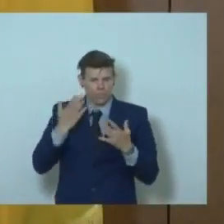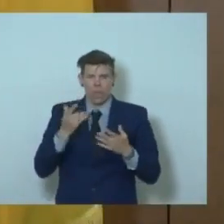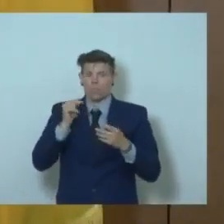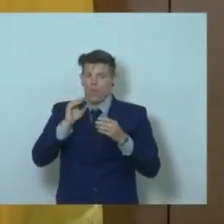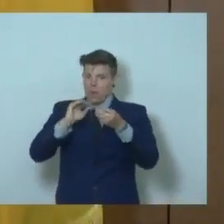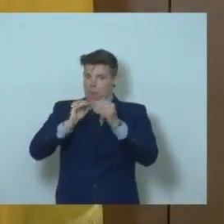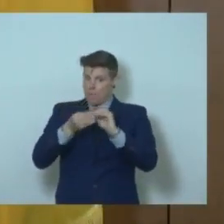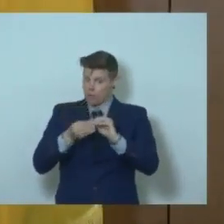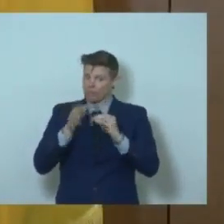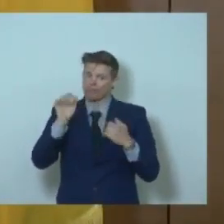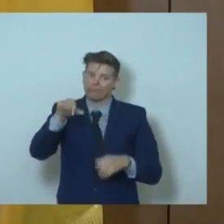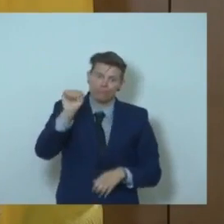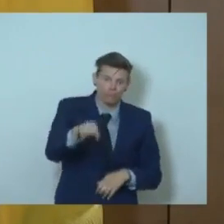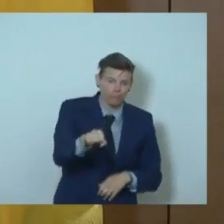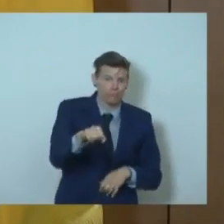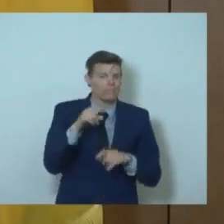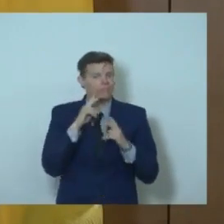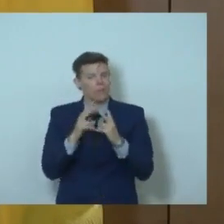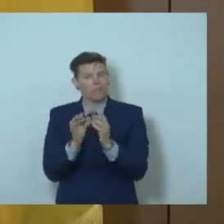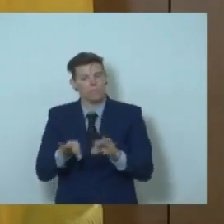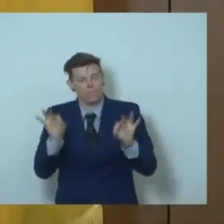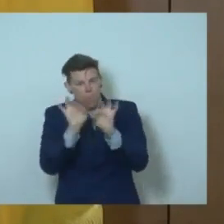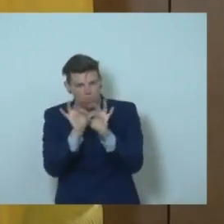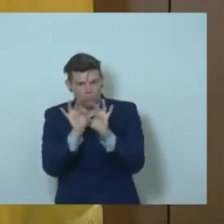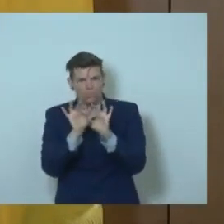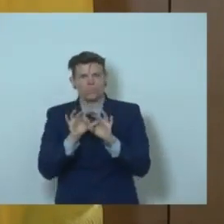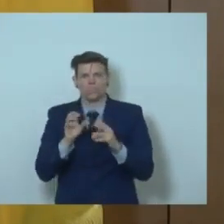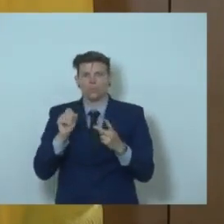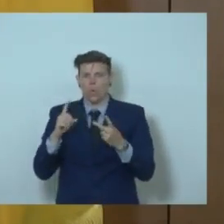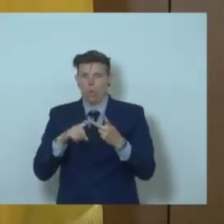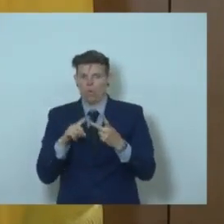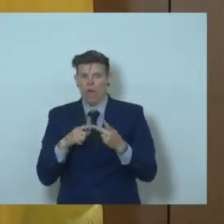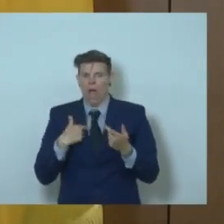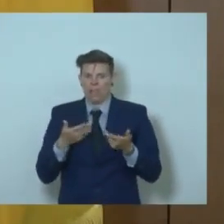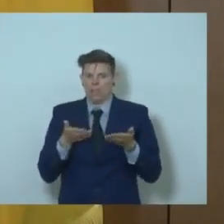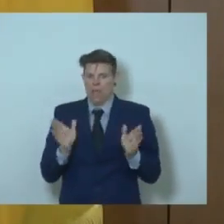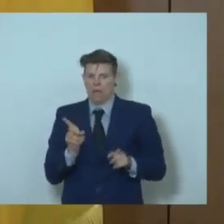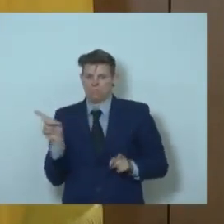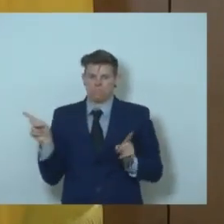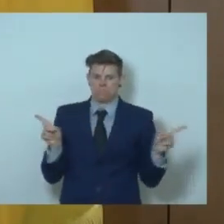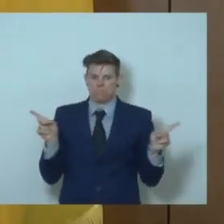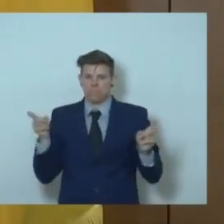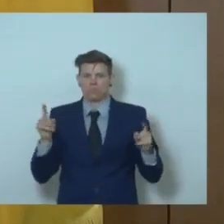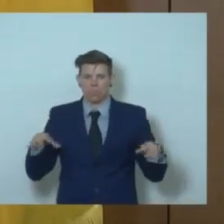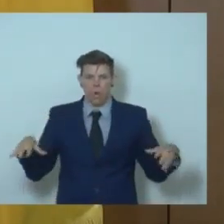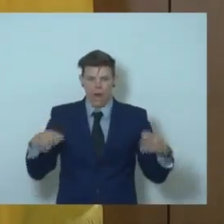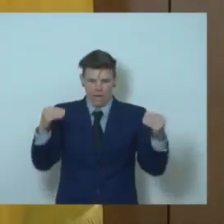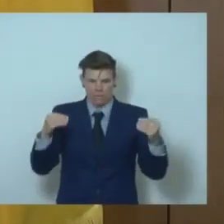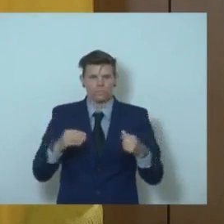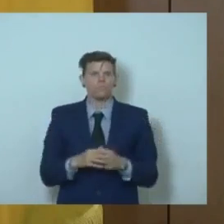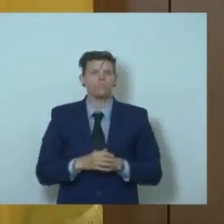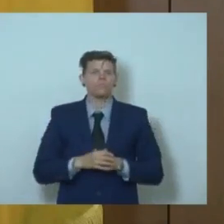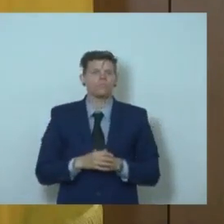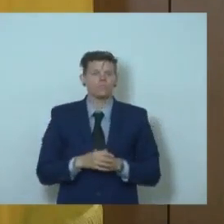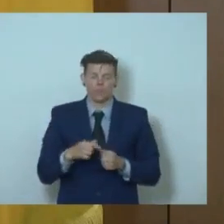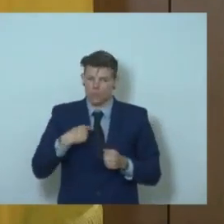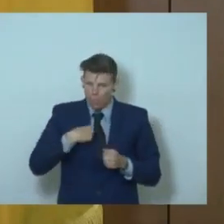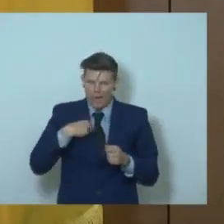I THINK THAT’S IT. THANK YOU NOW WITH THE DATA’S REALLY IMPORTANT. THANK YOU FOR THE QUESTION.